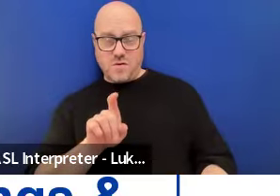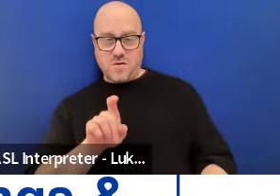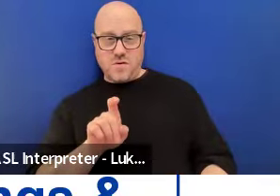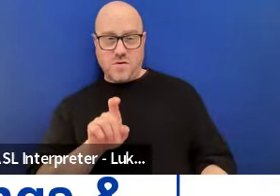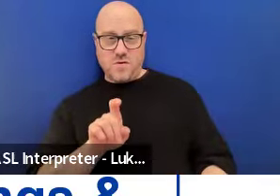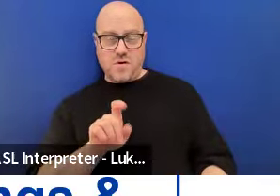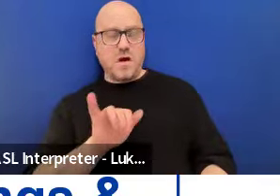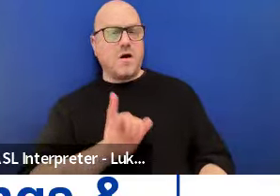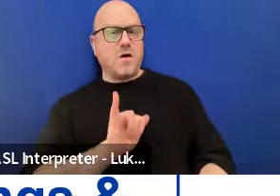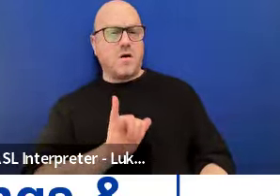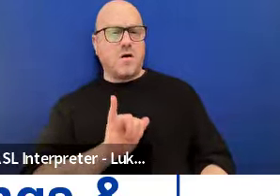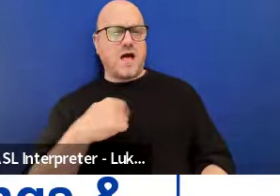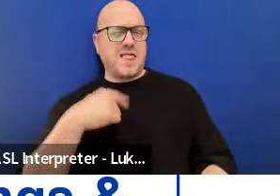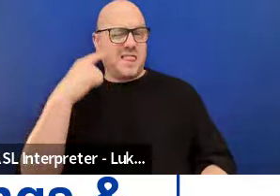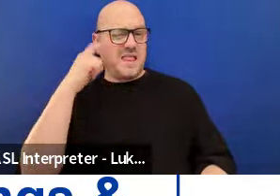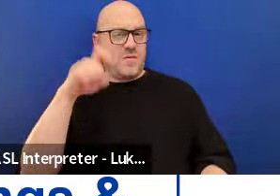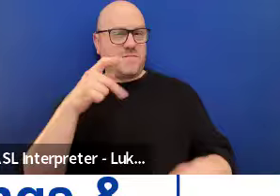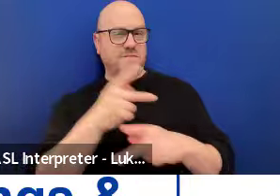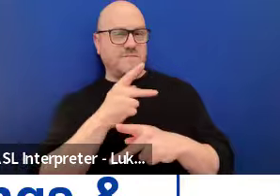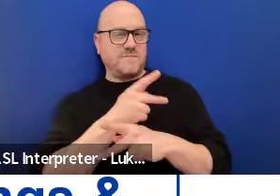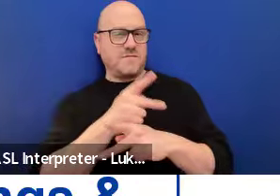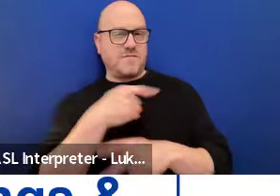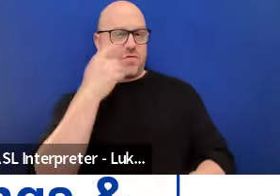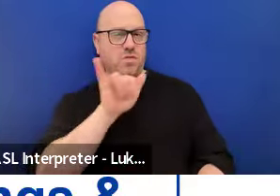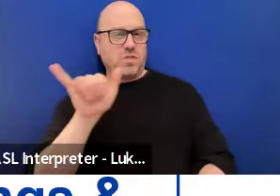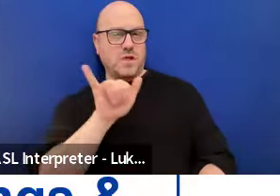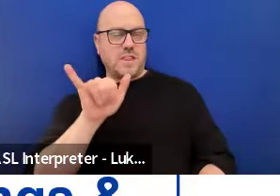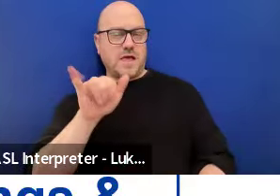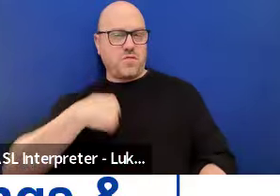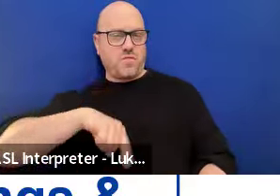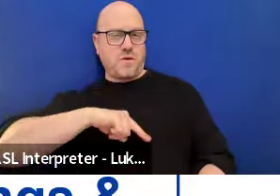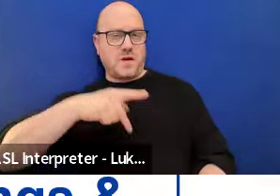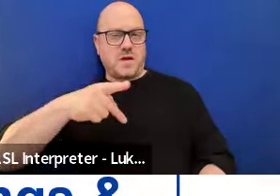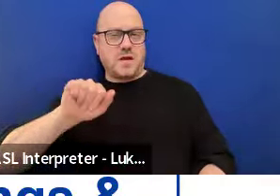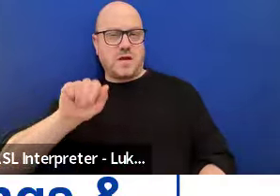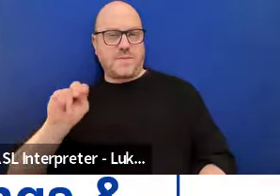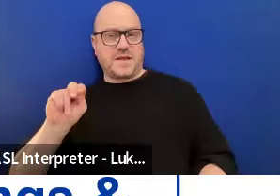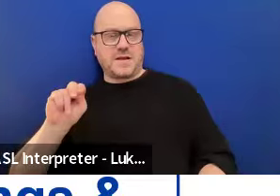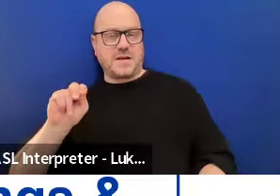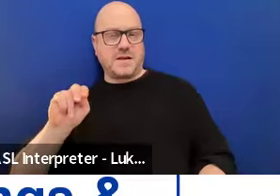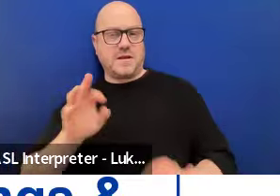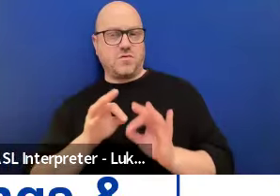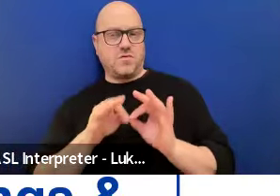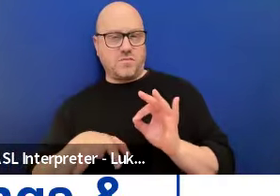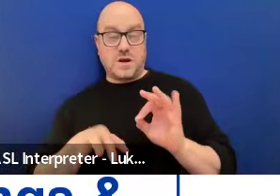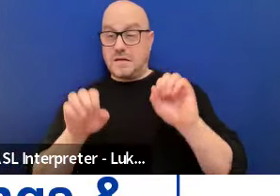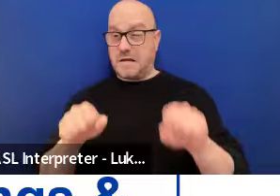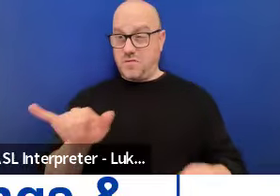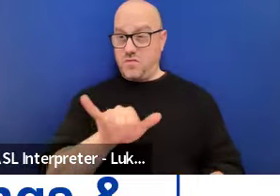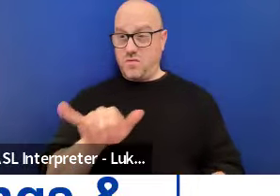WITH THE BOARD ROOM.>> OKAY. I THINK WE'LL HAVE FIGURE IT OUT. IT IS PINNED ON OUR END.